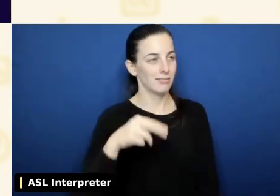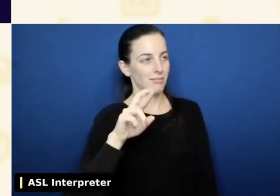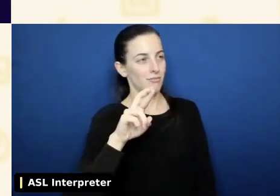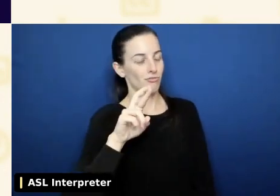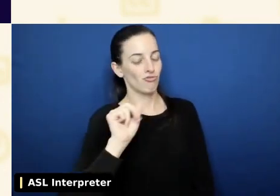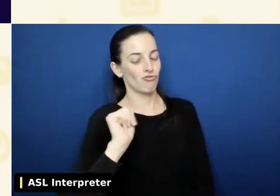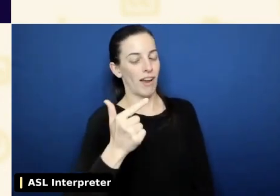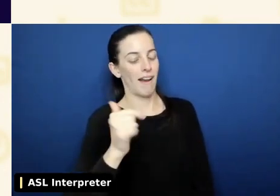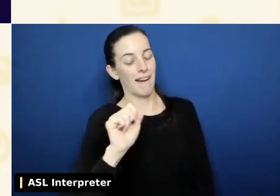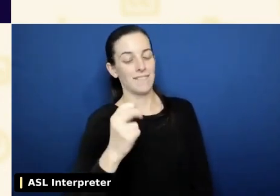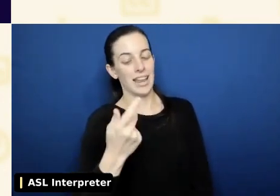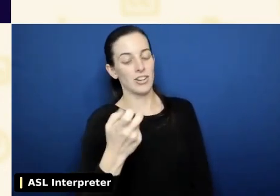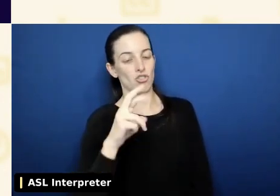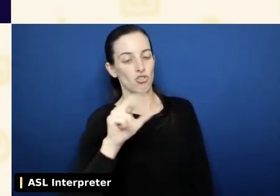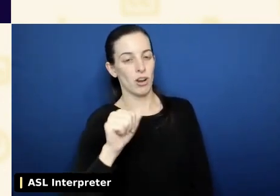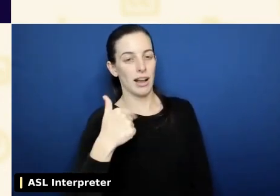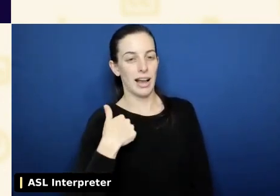I'm a certified professional in Web Accessibility.